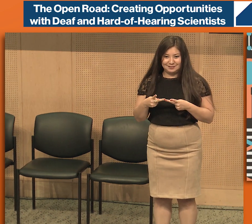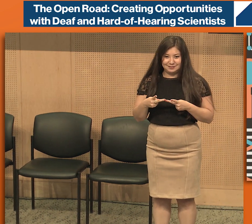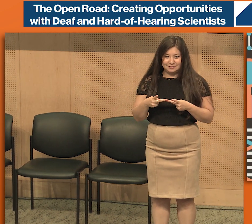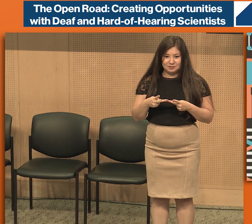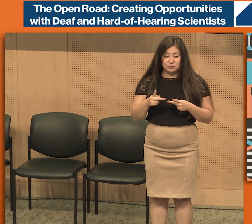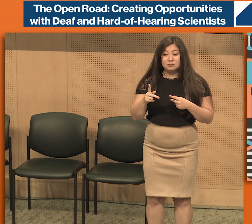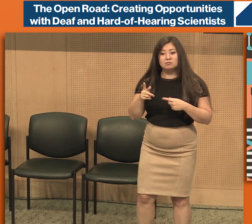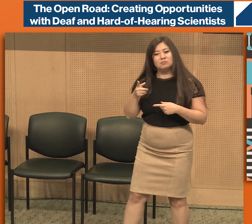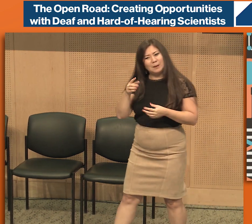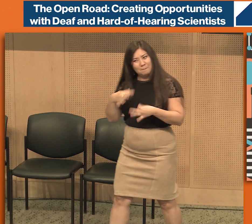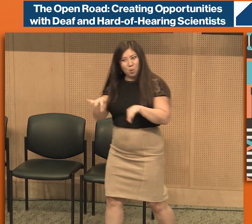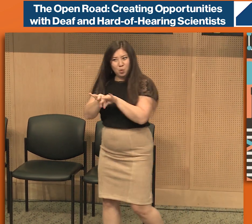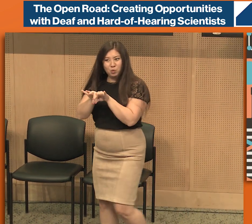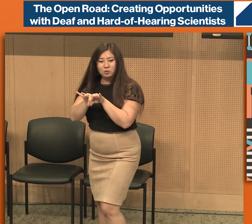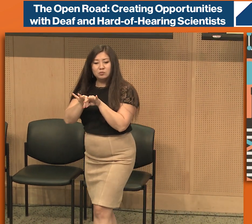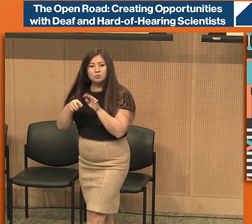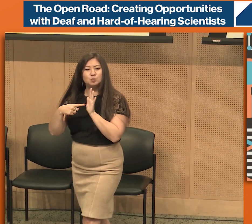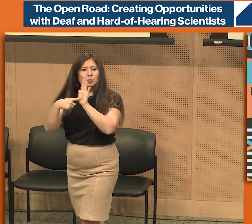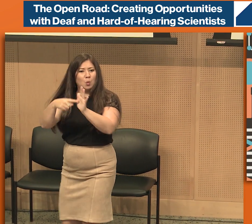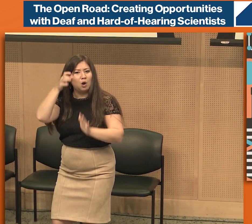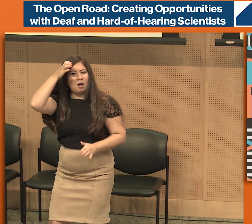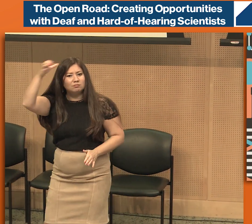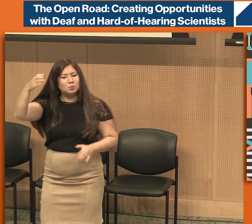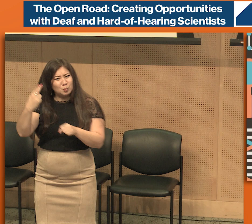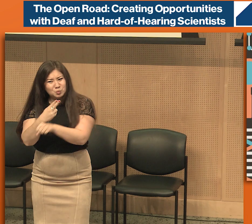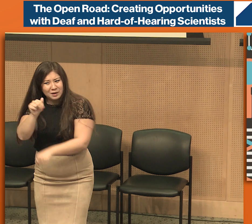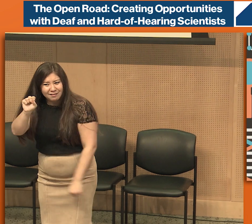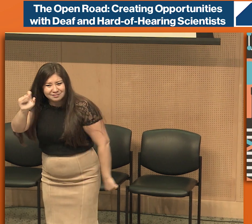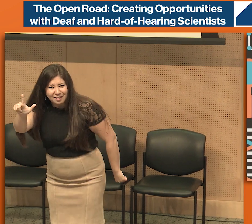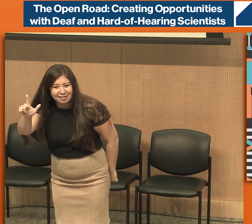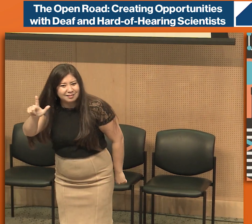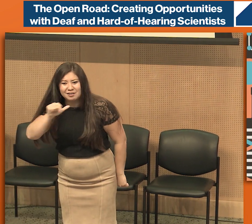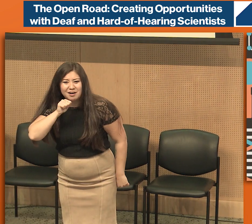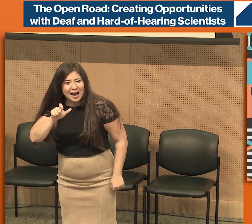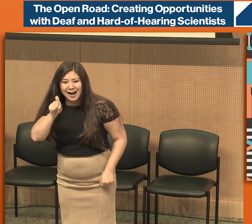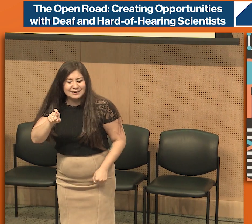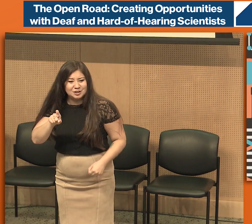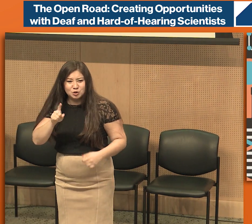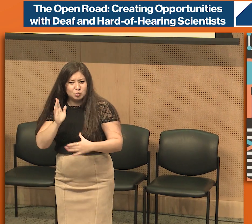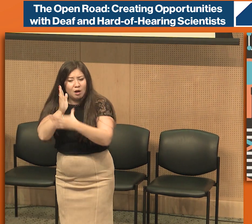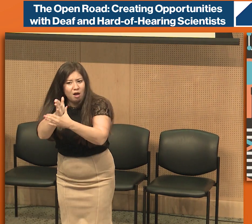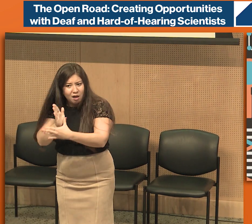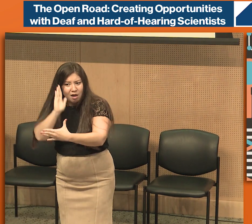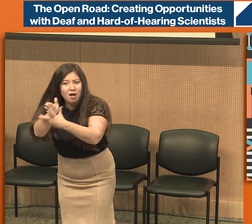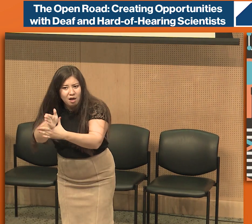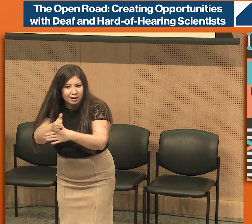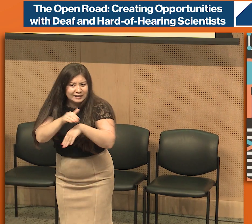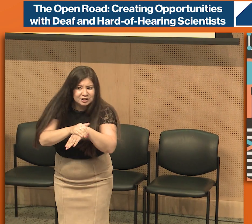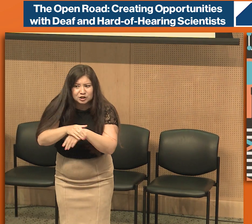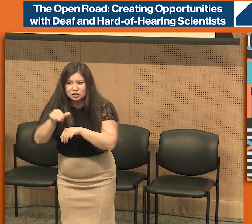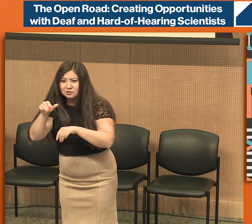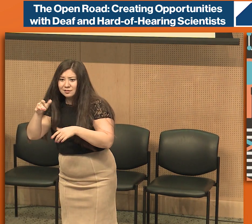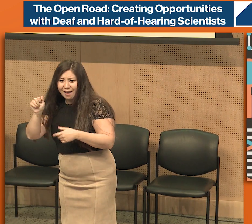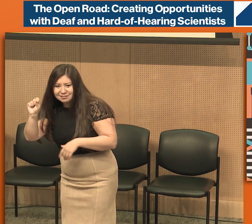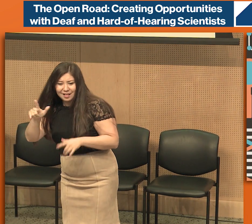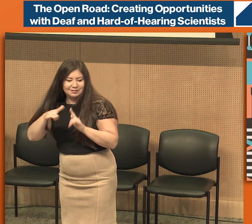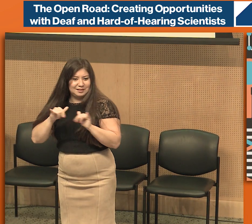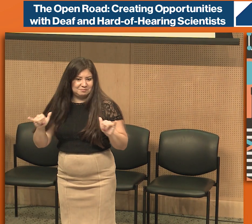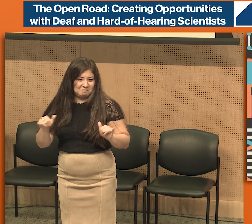It's critical in your learning. But we also as Deaf scientists need to understand the concepts as they come to us in English